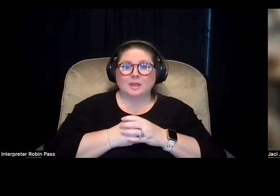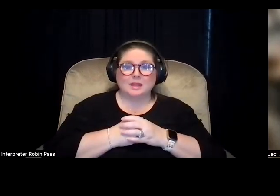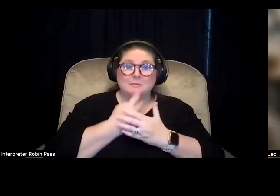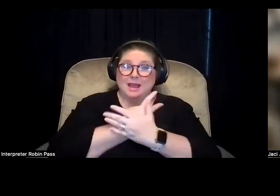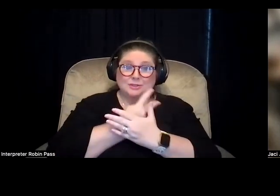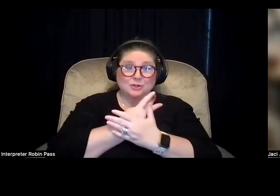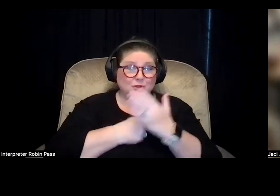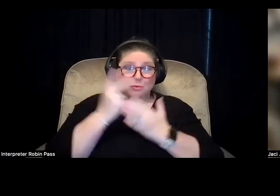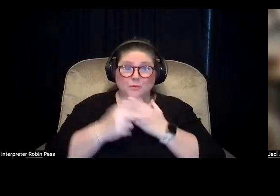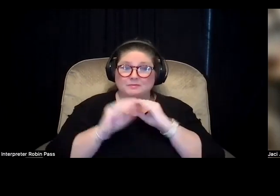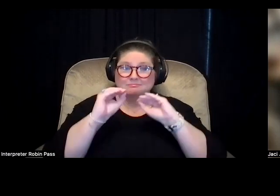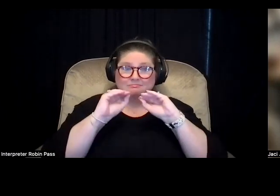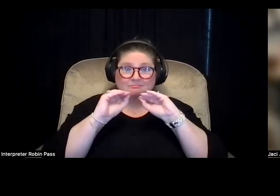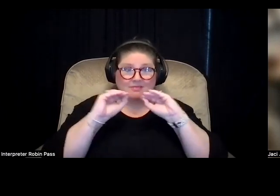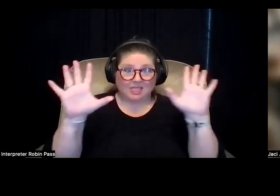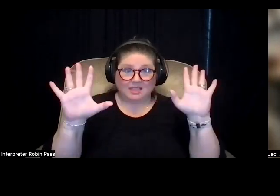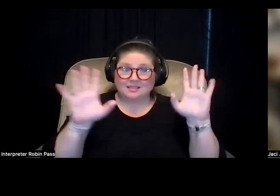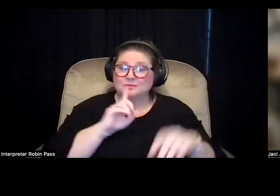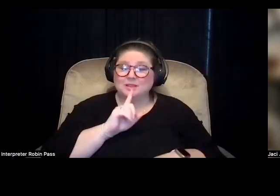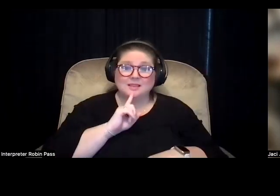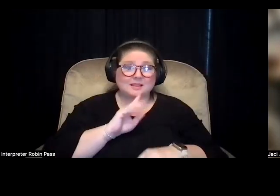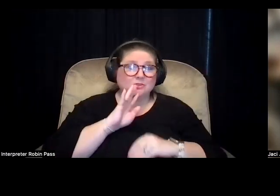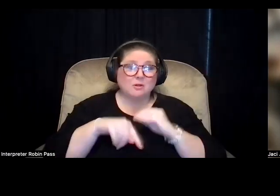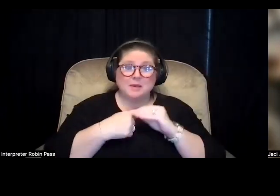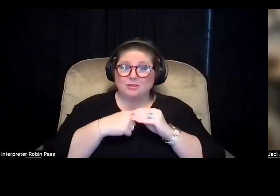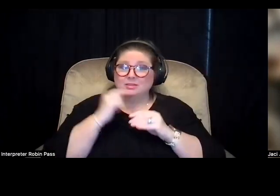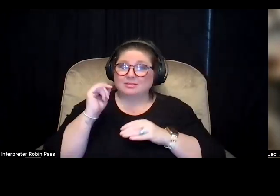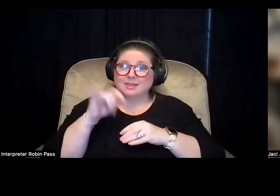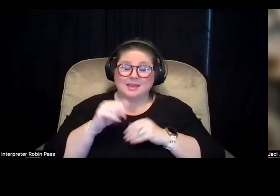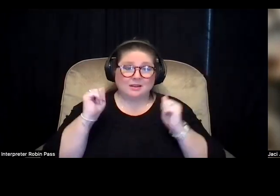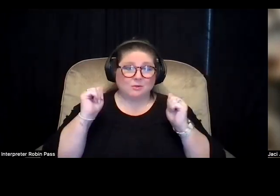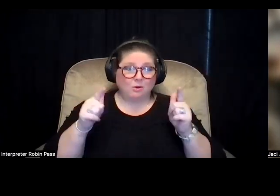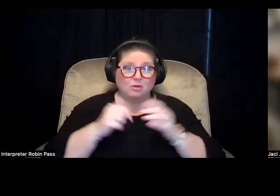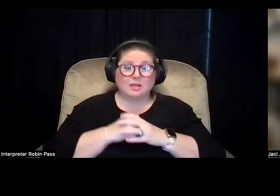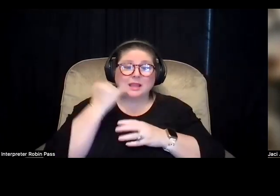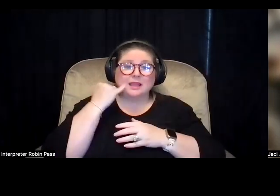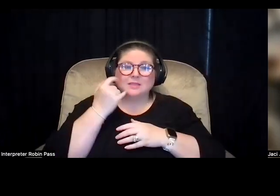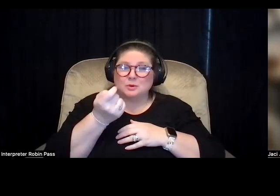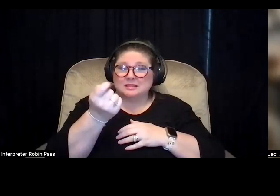was nothing really that we we didn't really talk about it and so if there was a blurb in a textbook